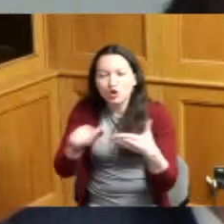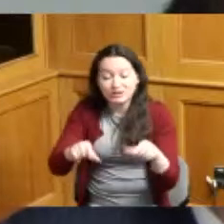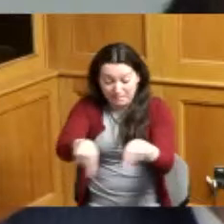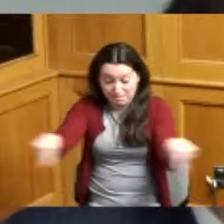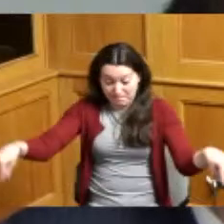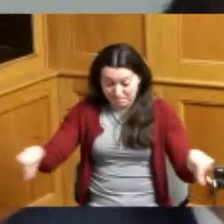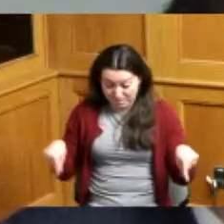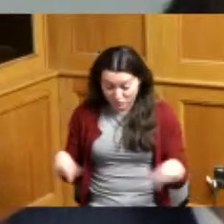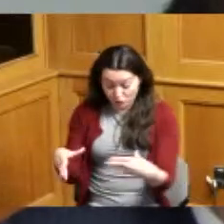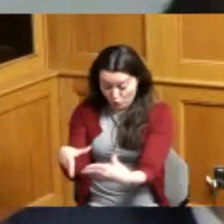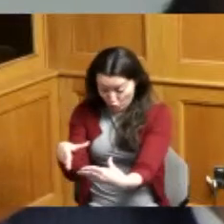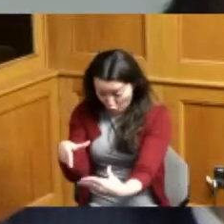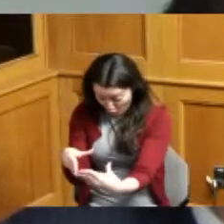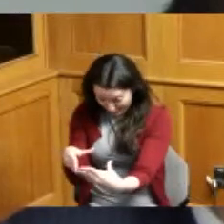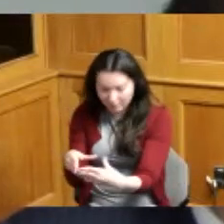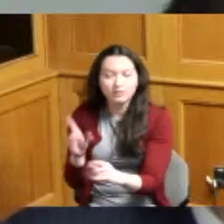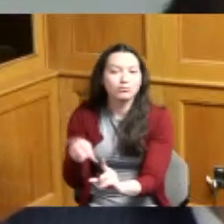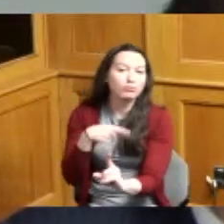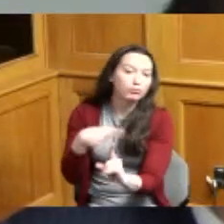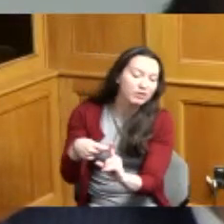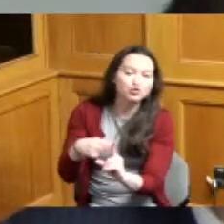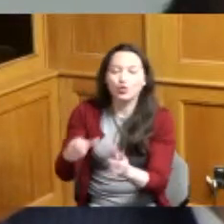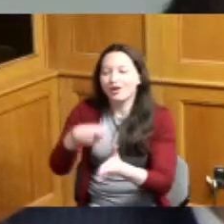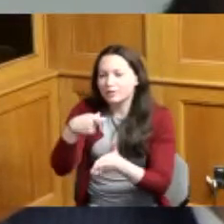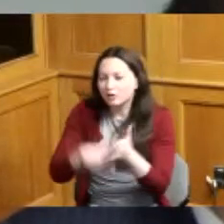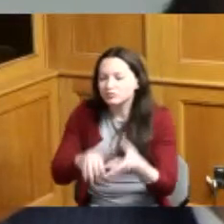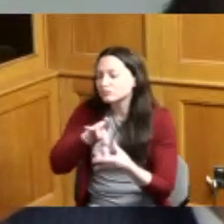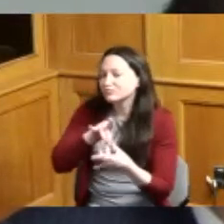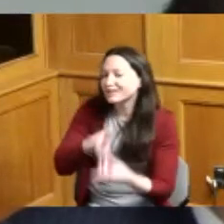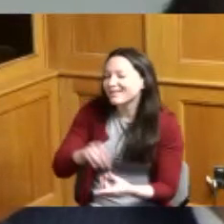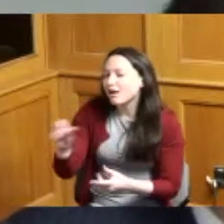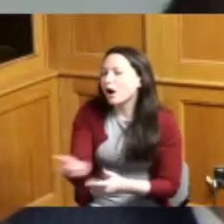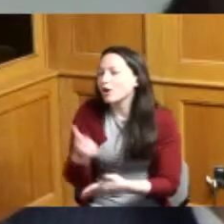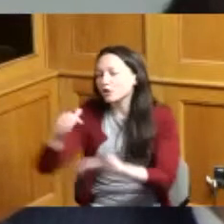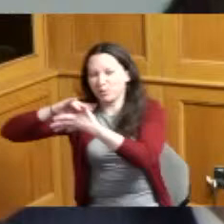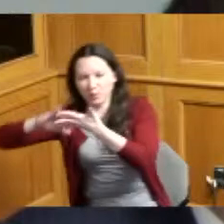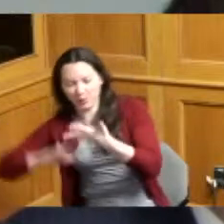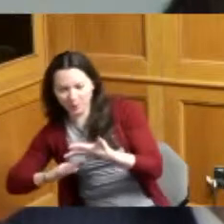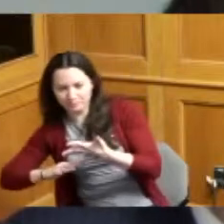in the corners and additional costs related to these other things that we have attempted